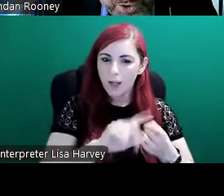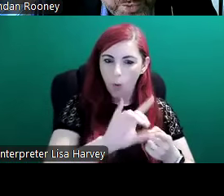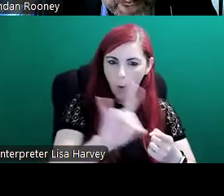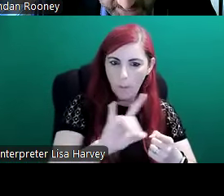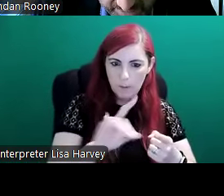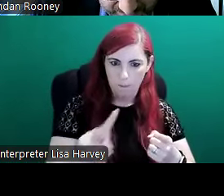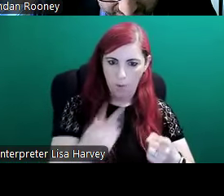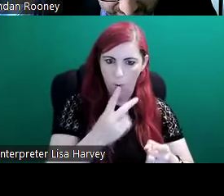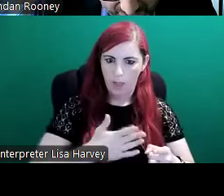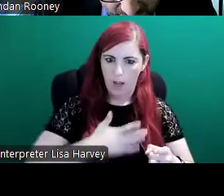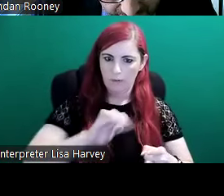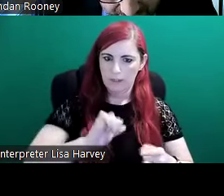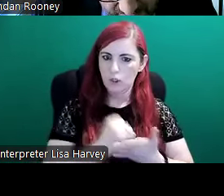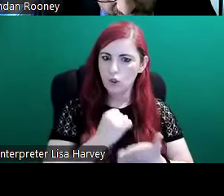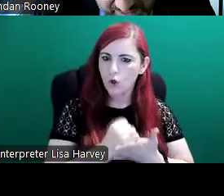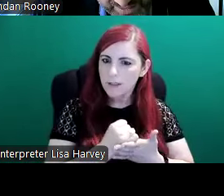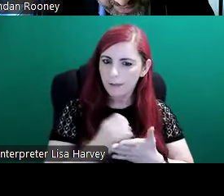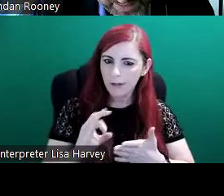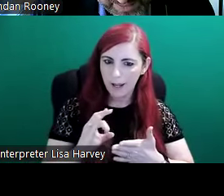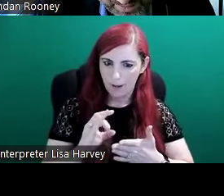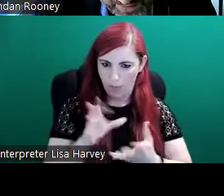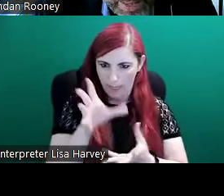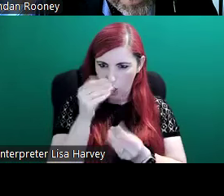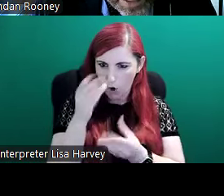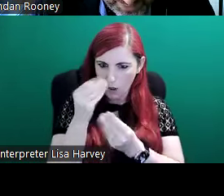were hugely industrious. However, the increasing complexity of their abstract